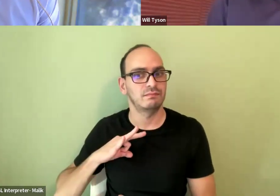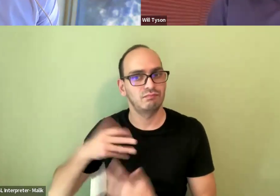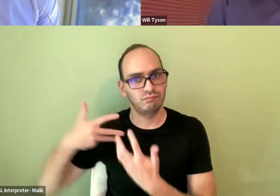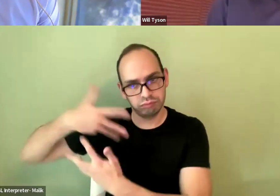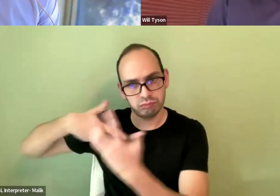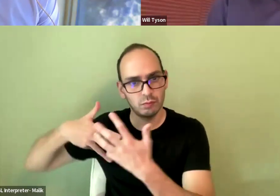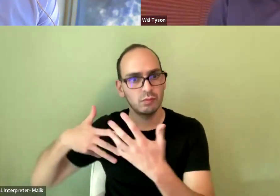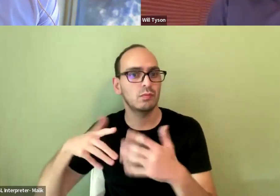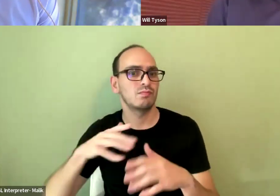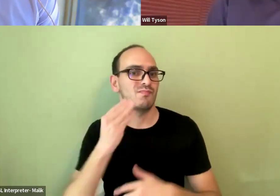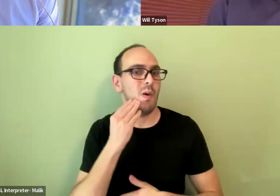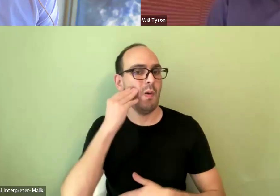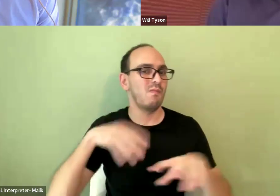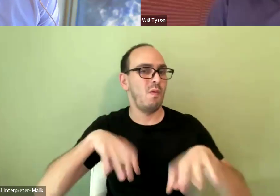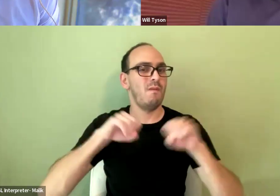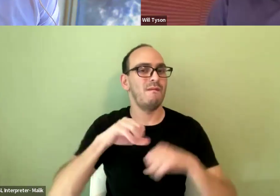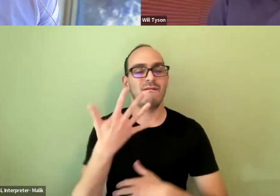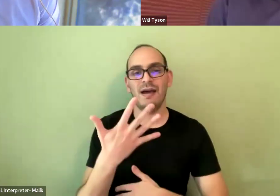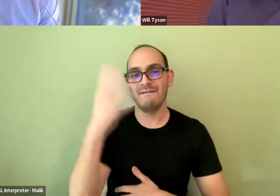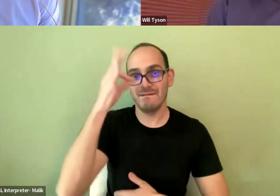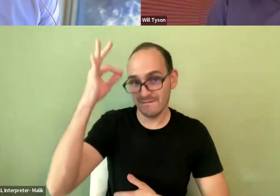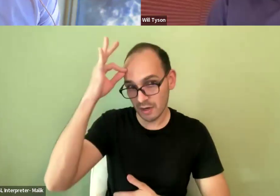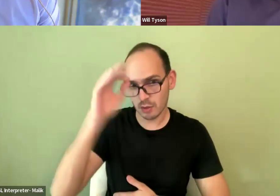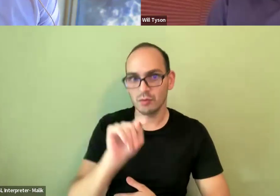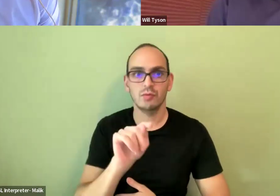also home to five federal trio grants.